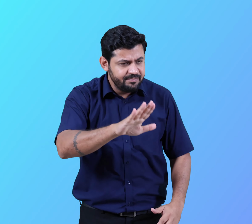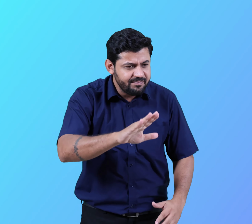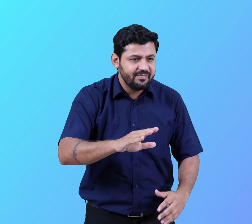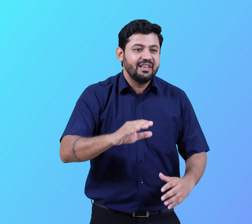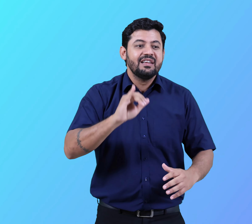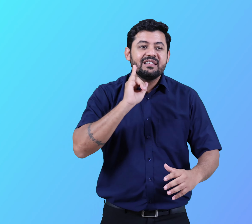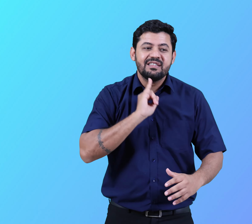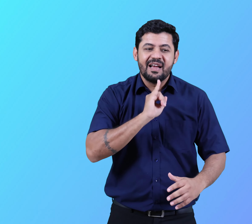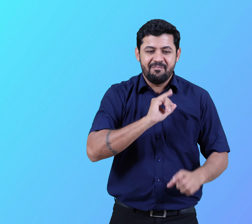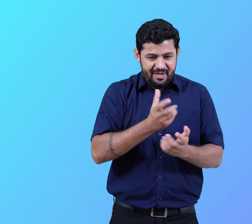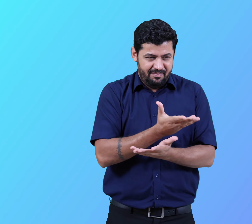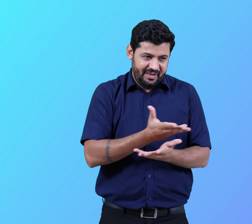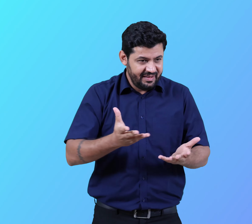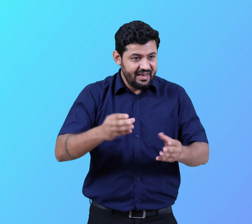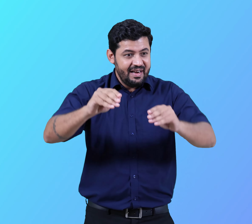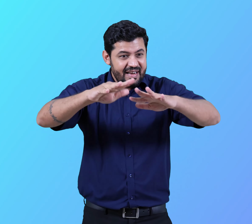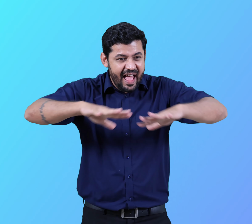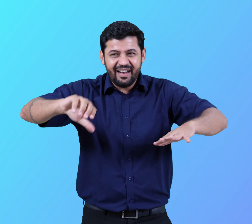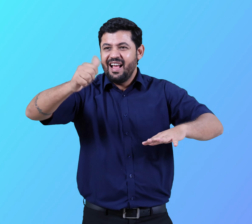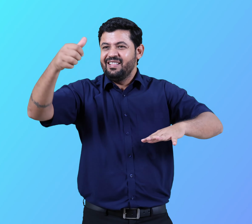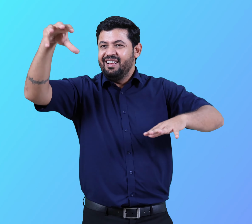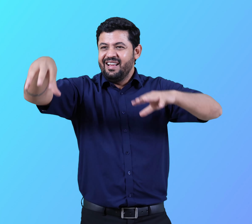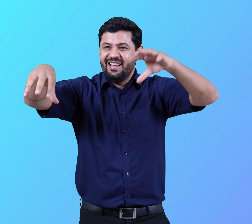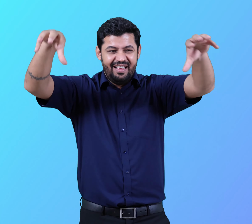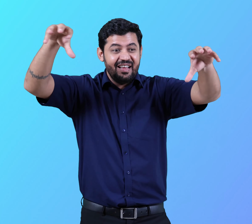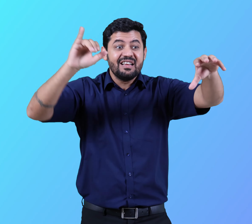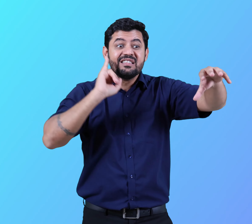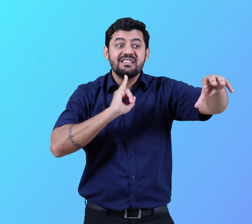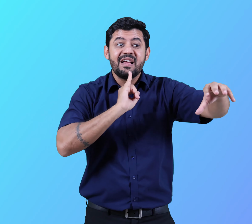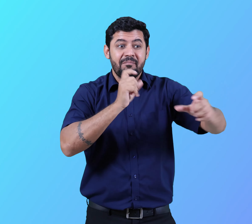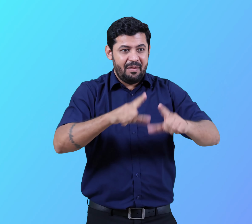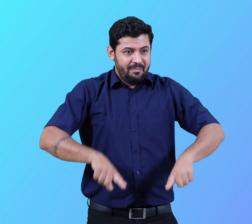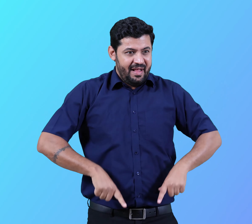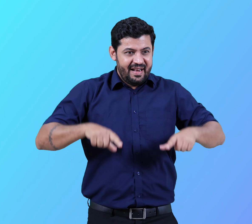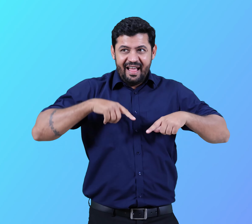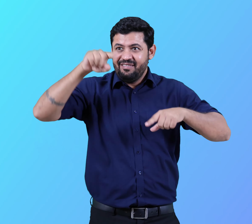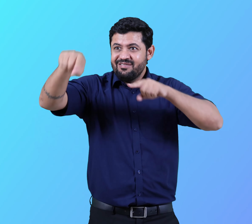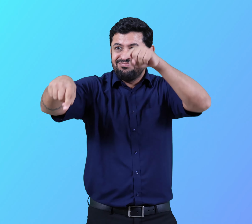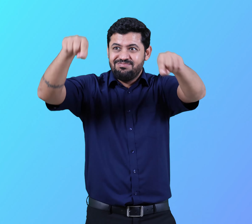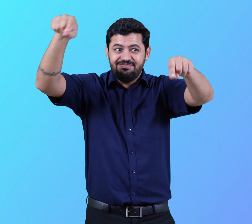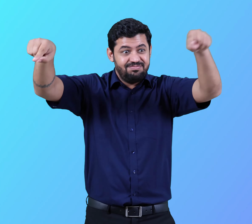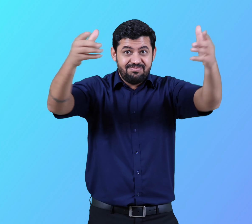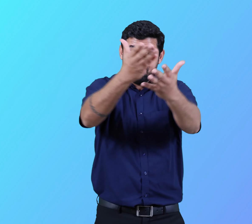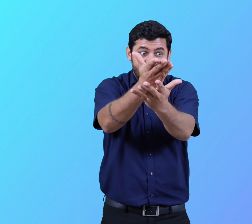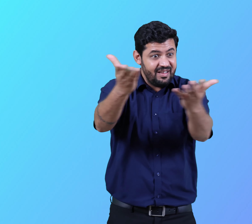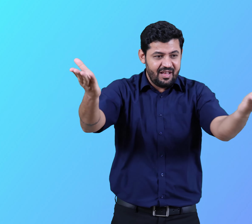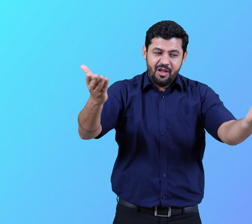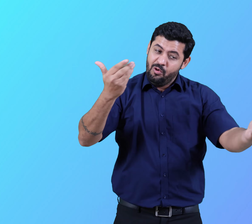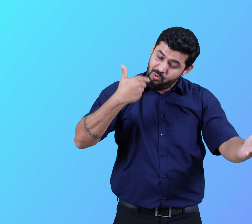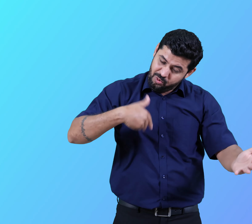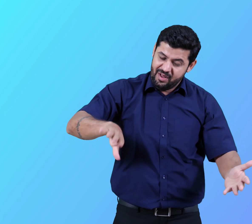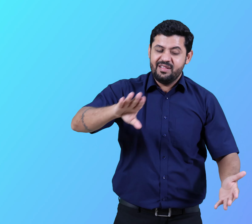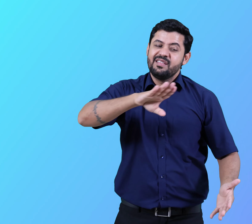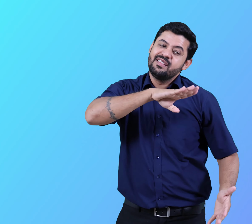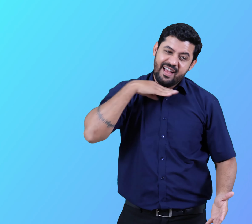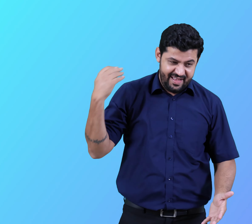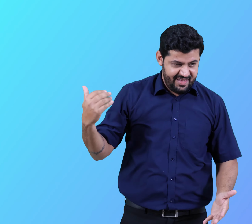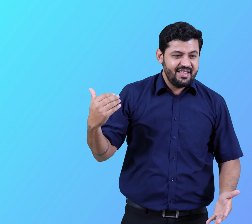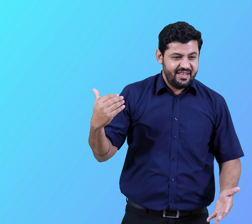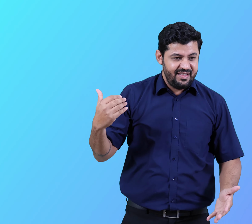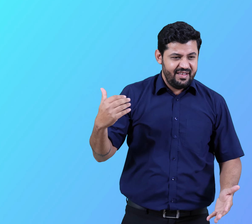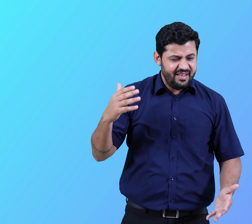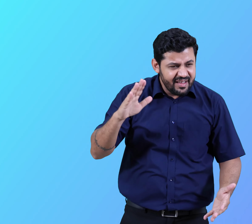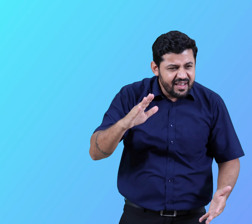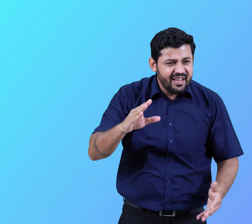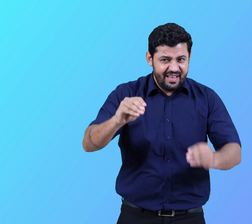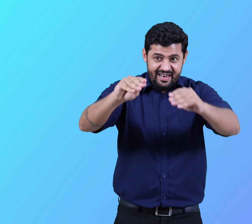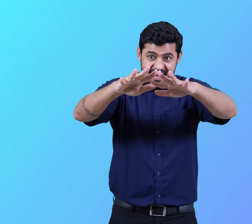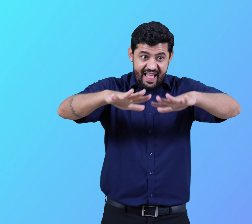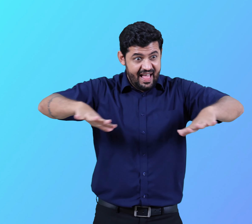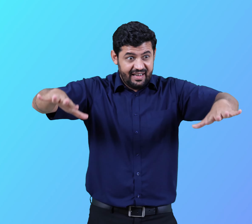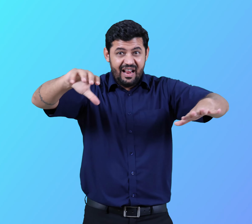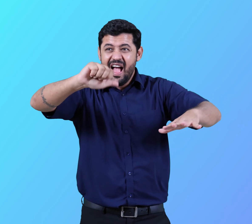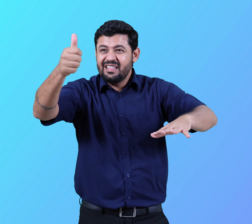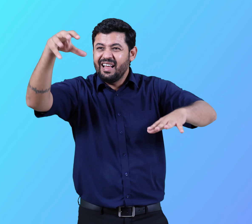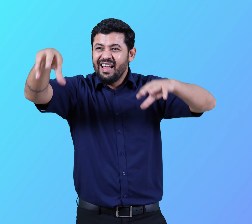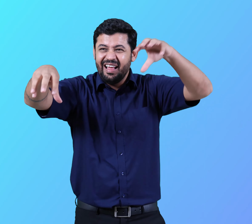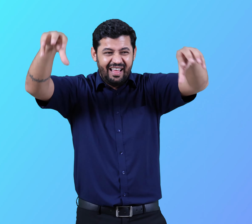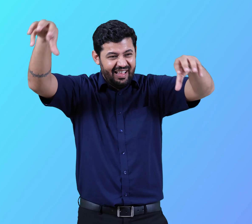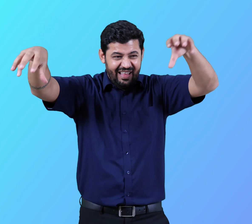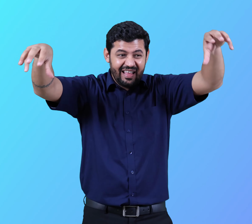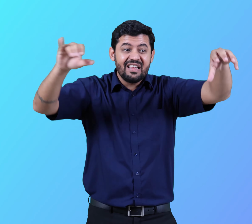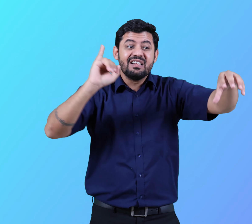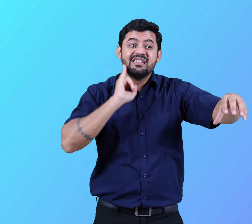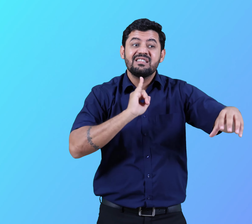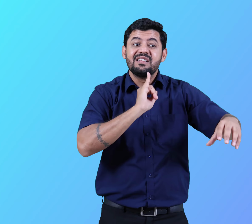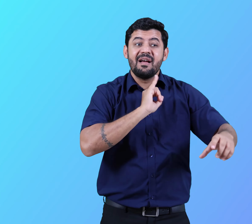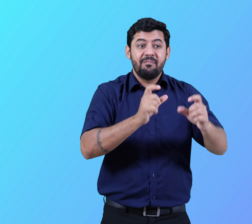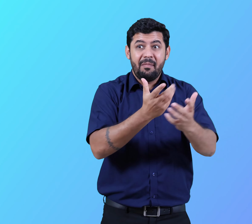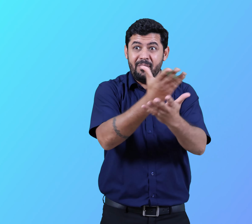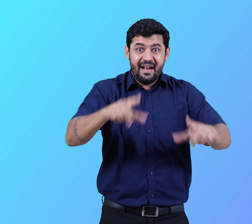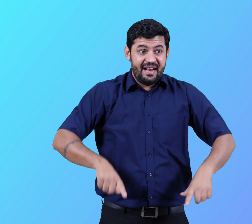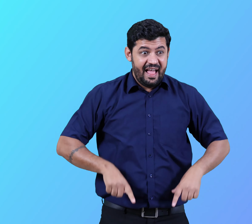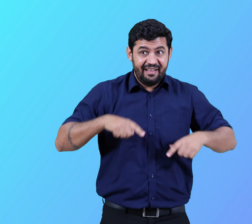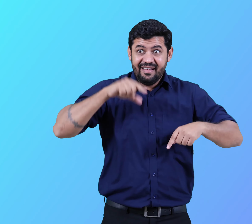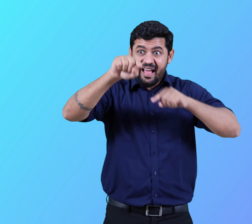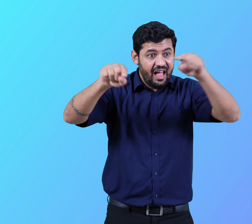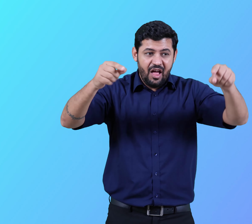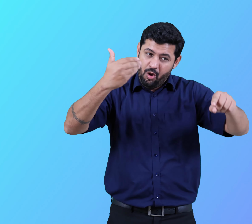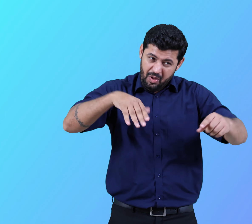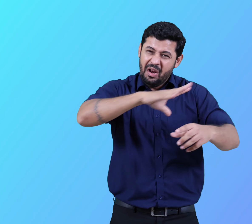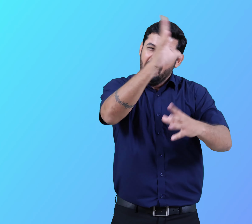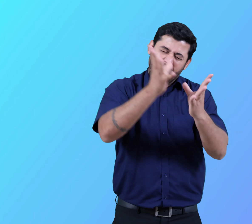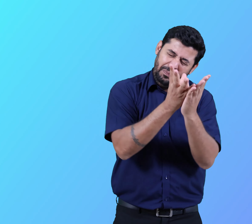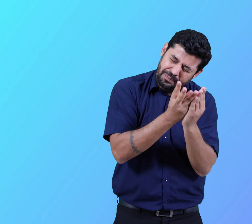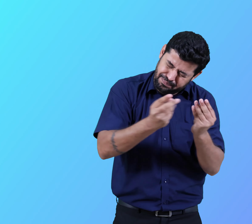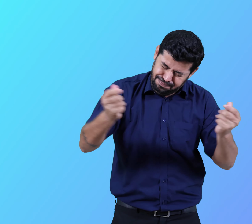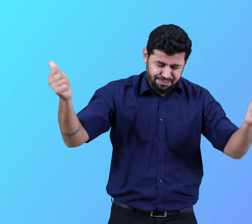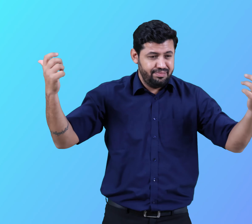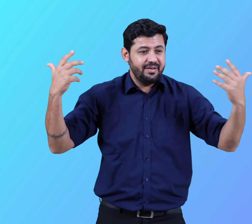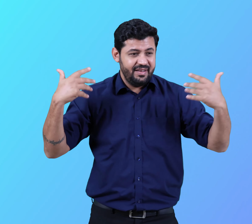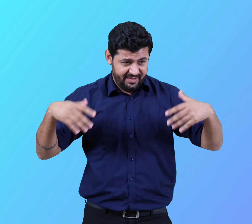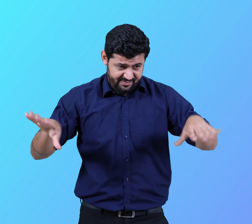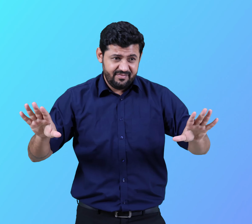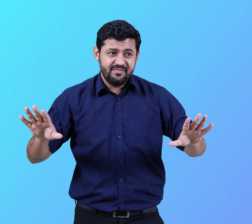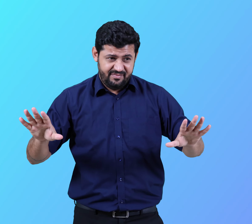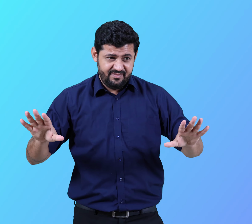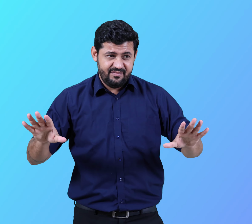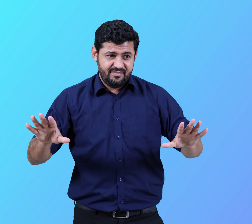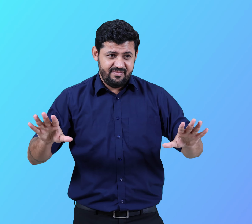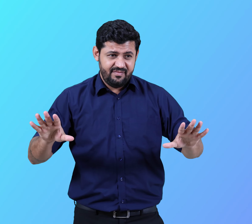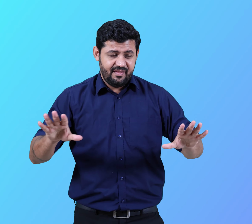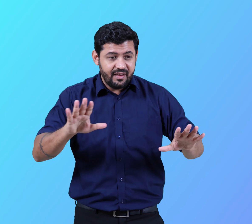You will be lost in other nations. You will disappear in the land of your enemies.